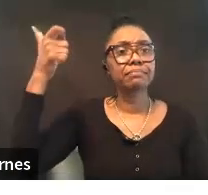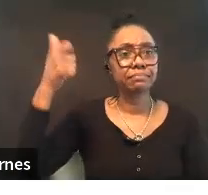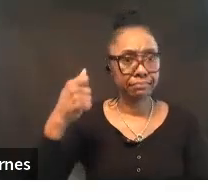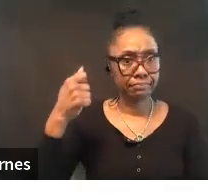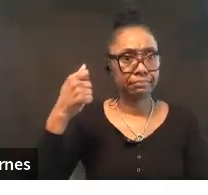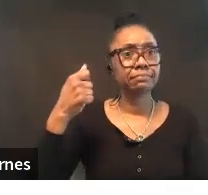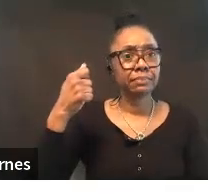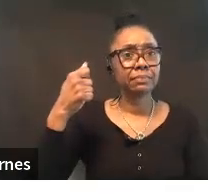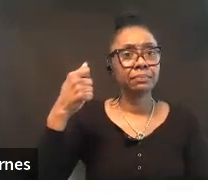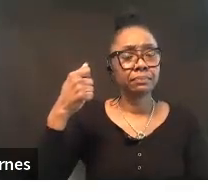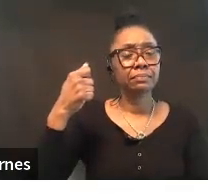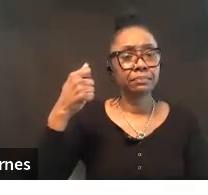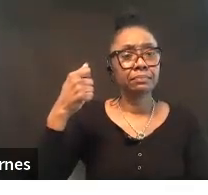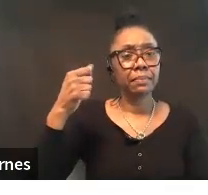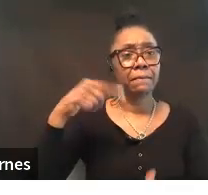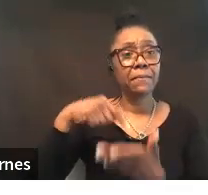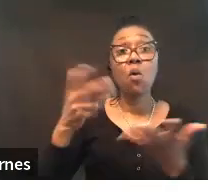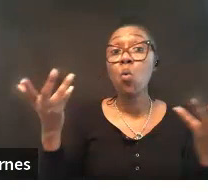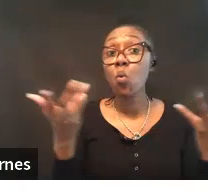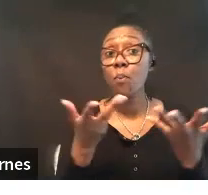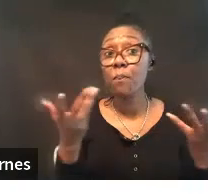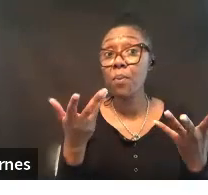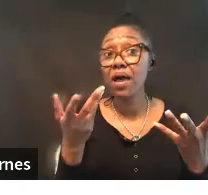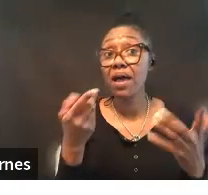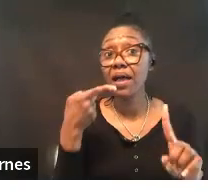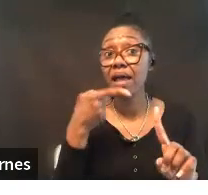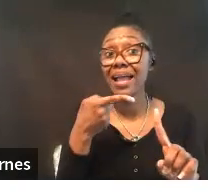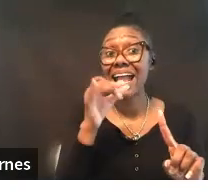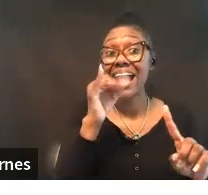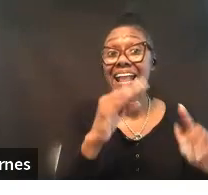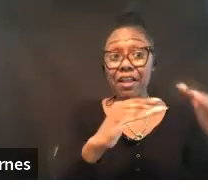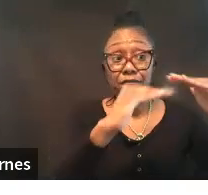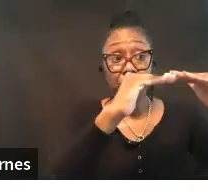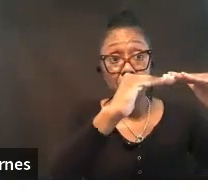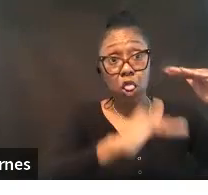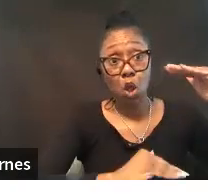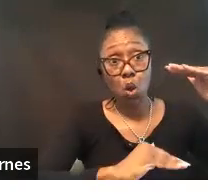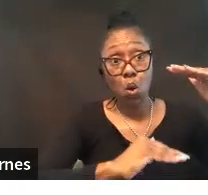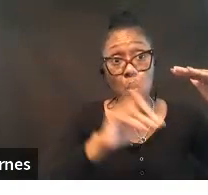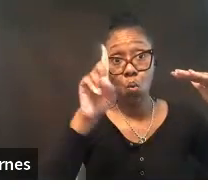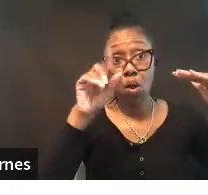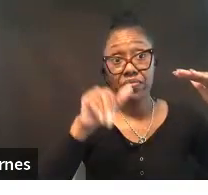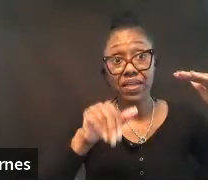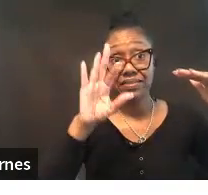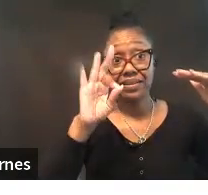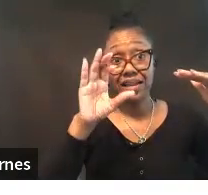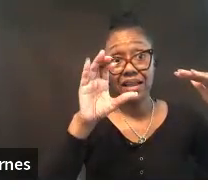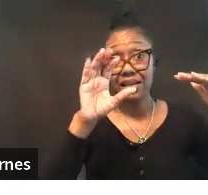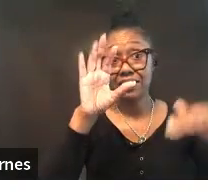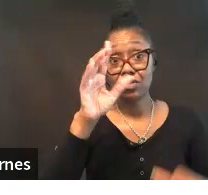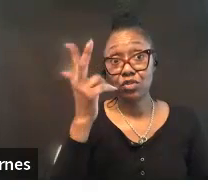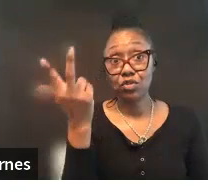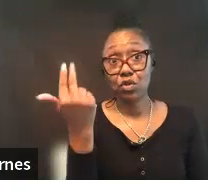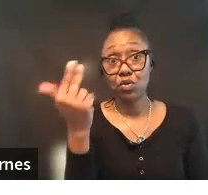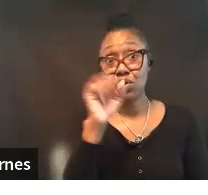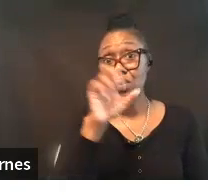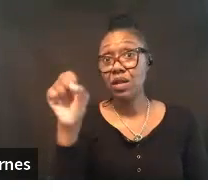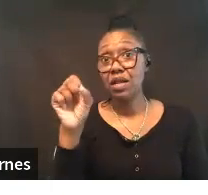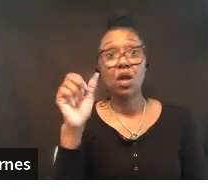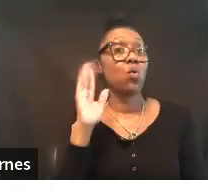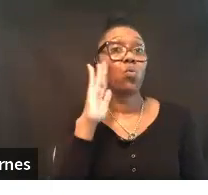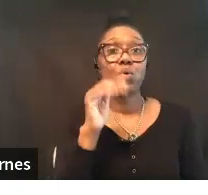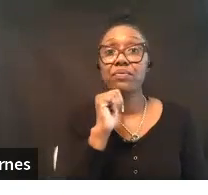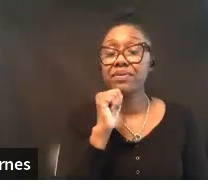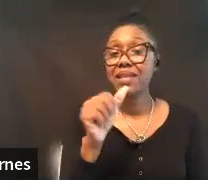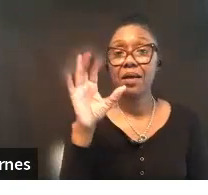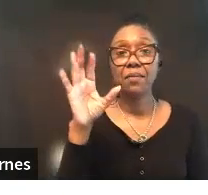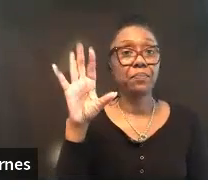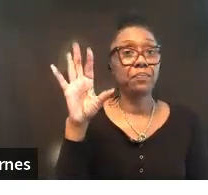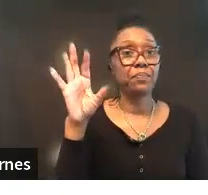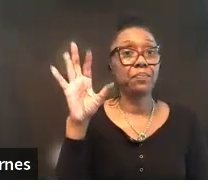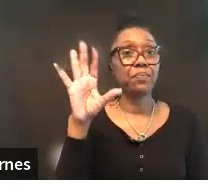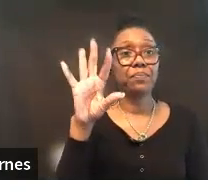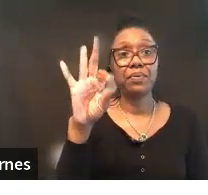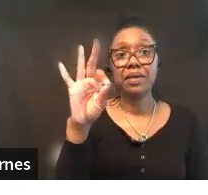The only difference is that if you're earning below that amount. The SSI benefit check will not be $914 a month any longer.